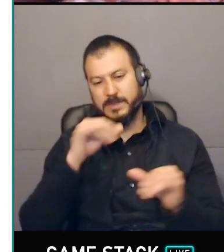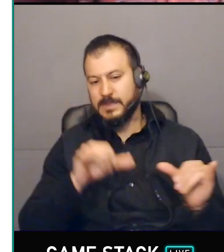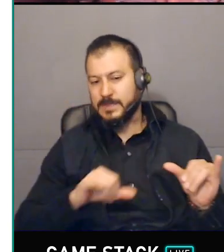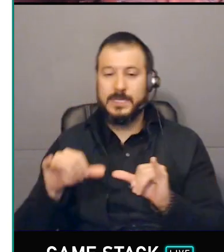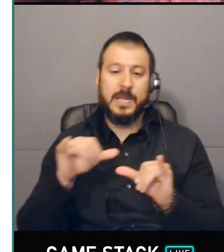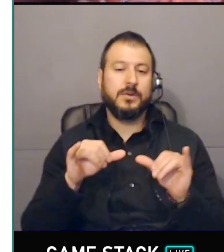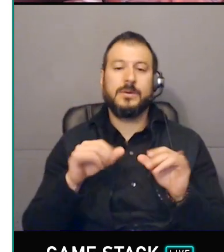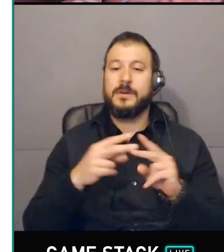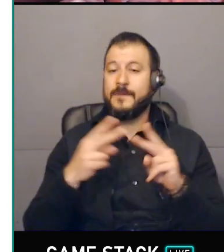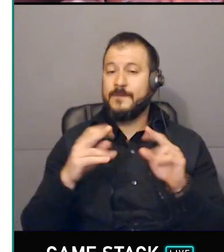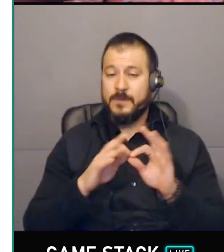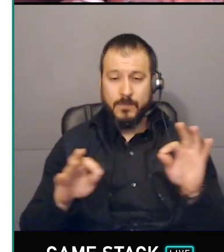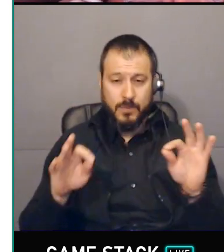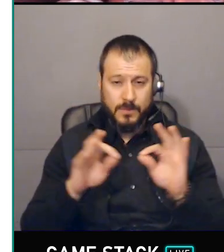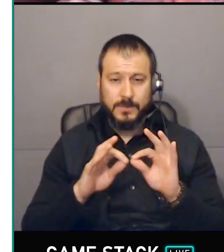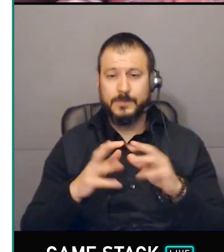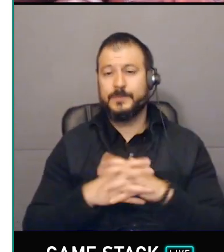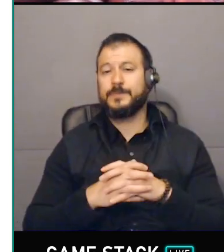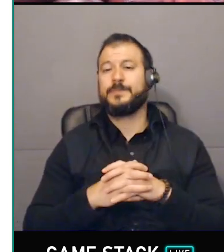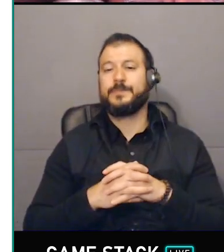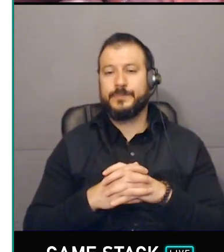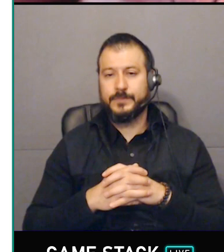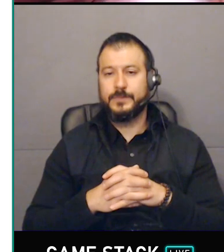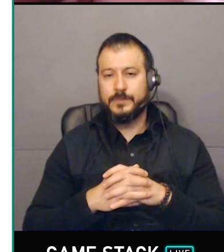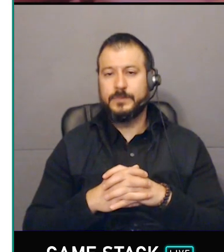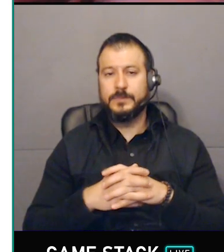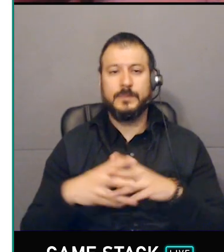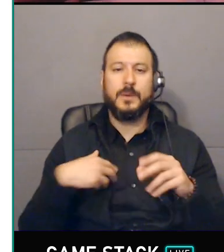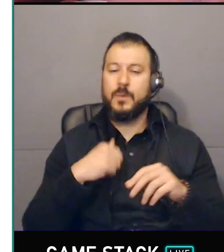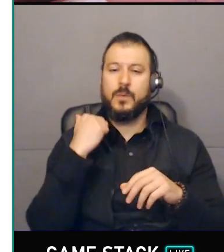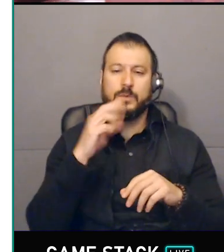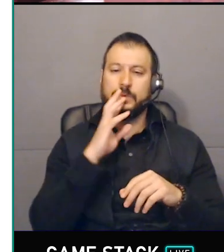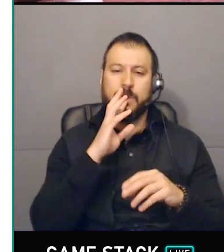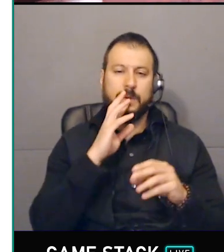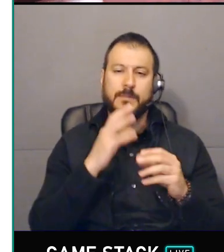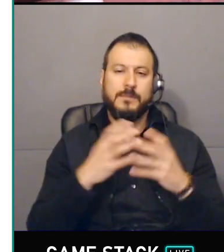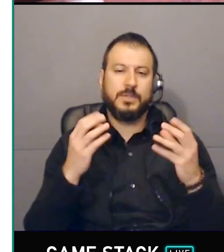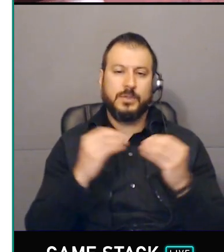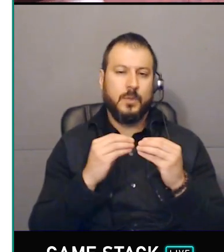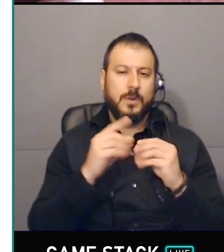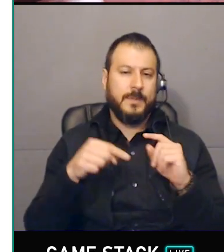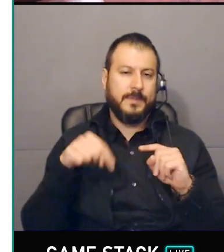They're important, very important, but I'm not going to talk about them much more